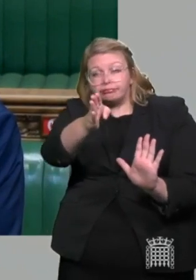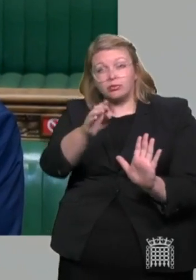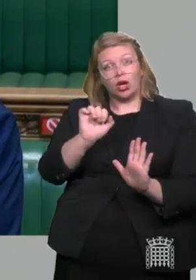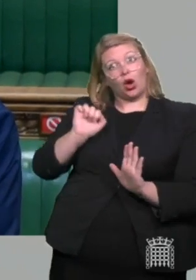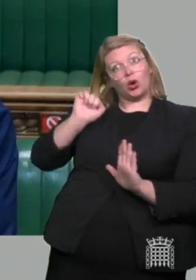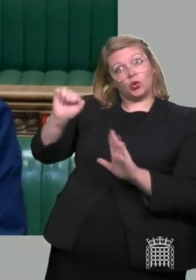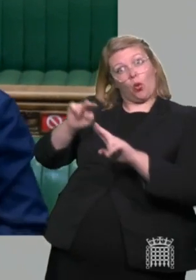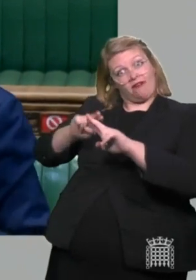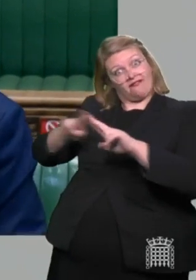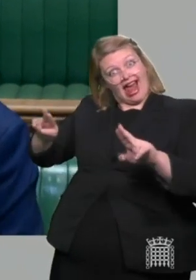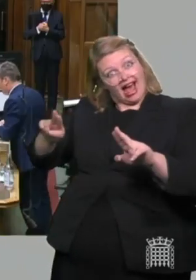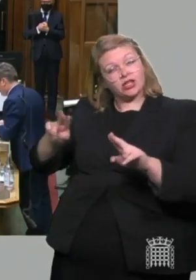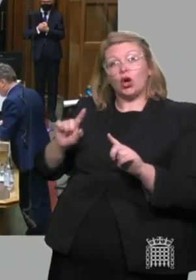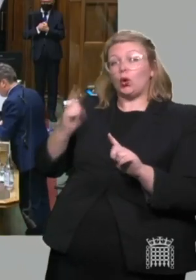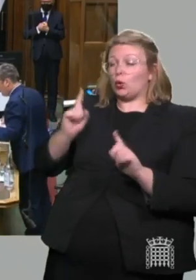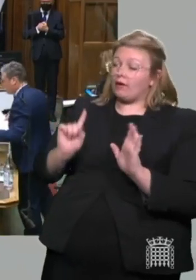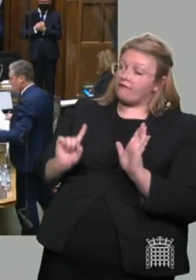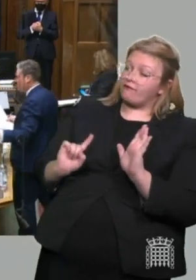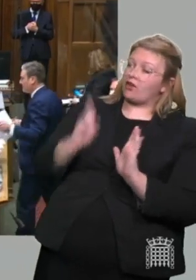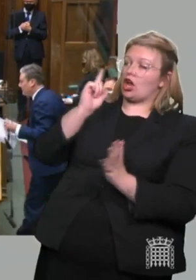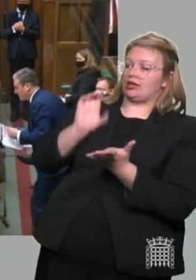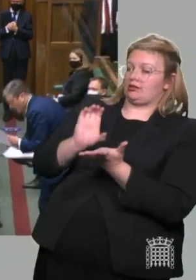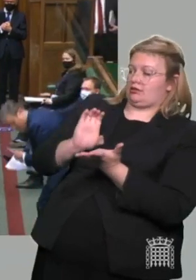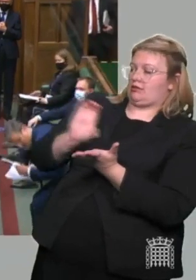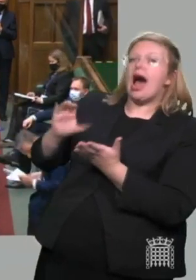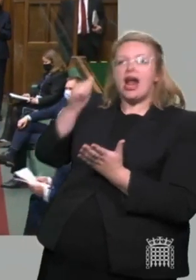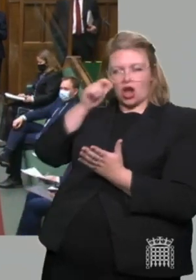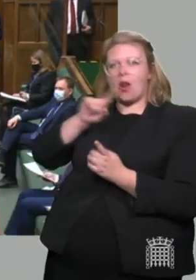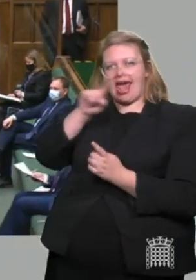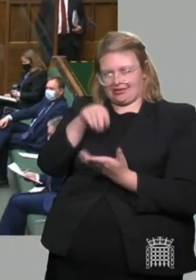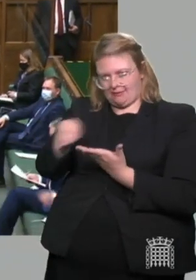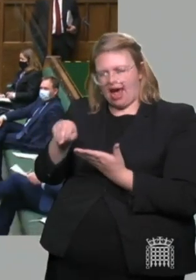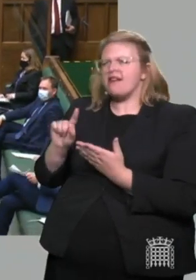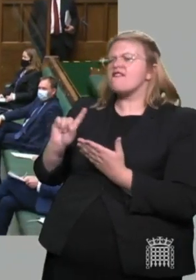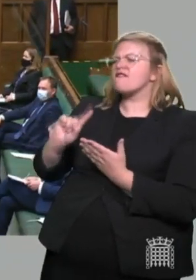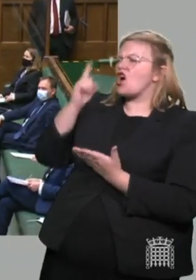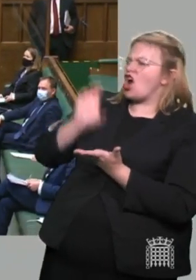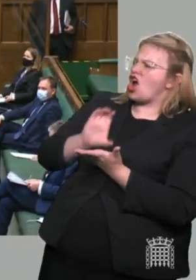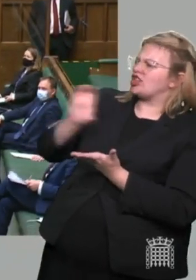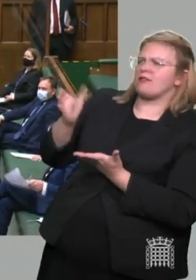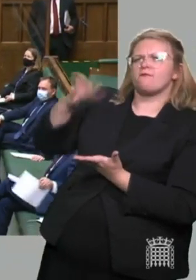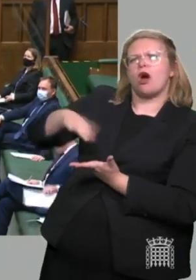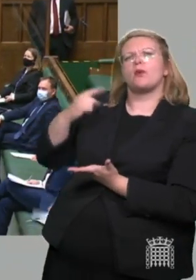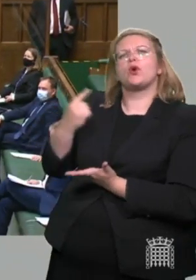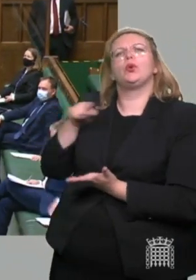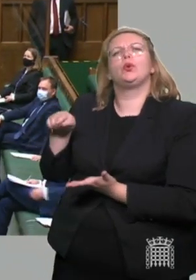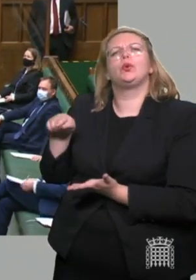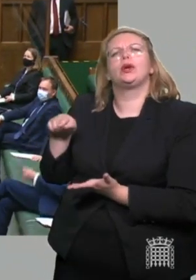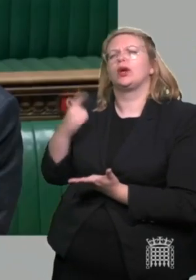of his Downing Street flat? >> The Prime Minister When it comes to misleading Parliament, the right hon. and learned Gentleman may recollect that it